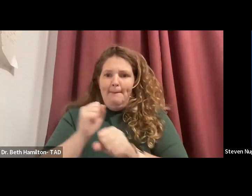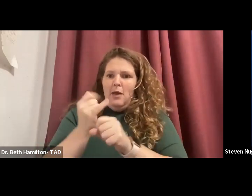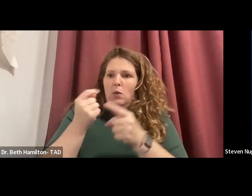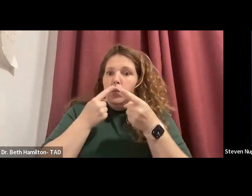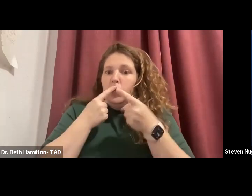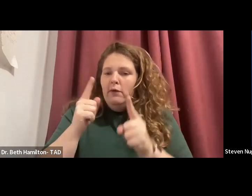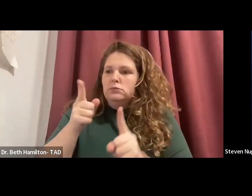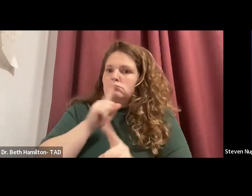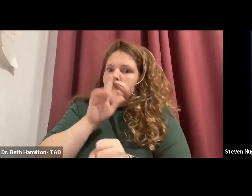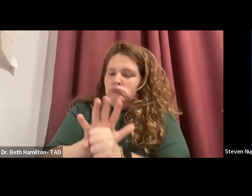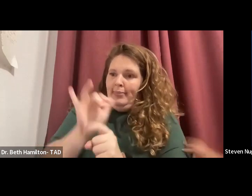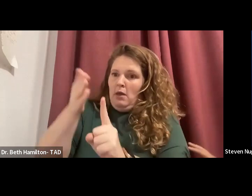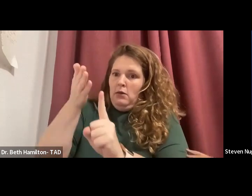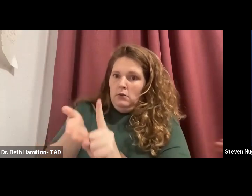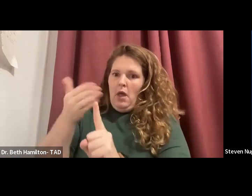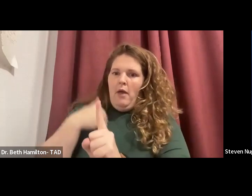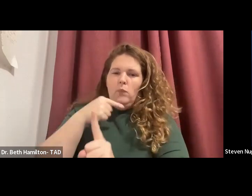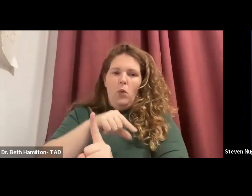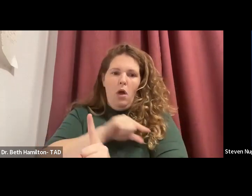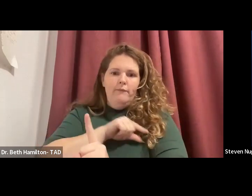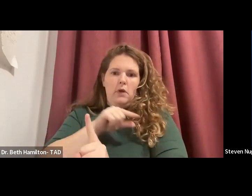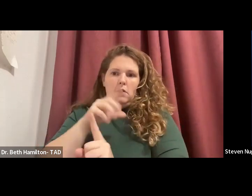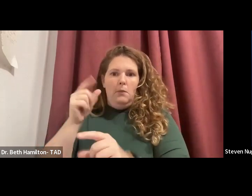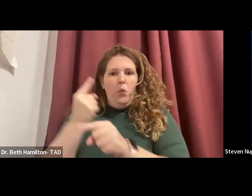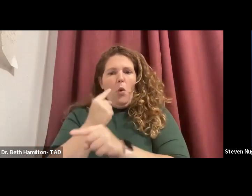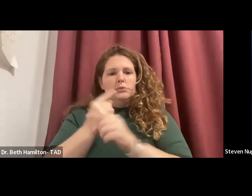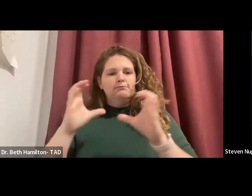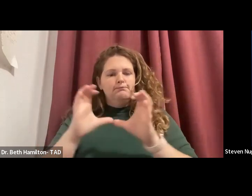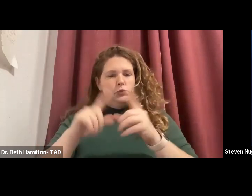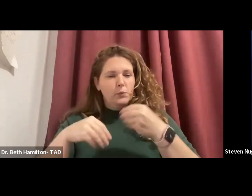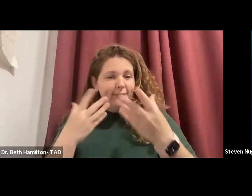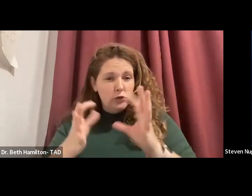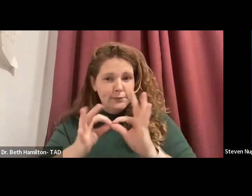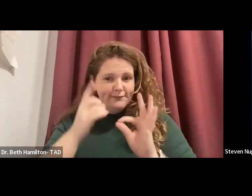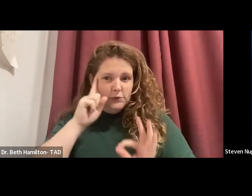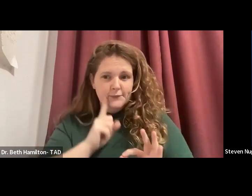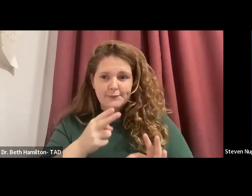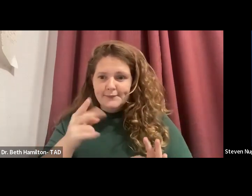requirements for interpreters. If it was in a rural area where it was more difficult to provide interpreters, we